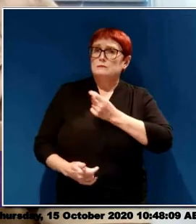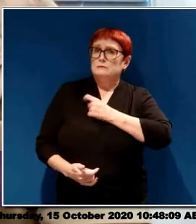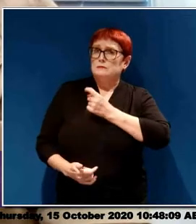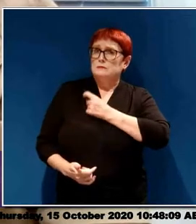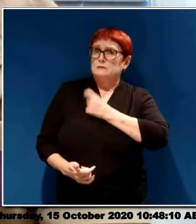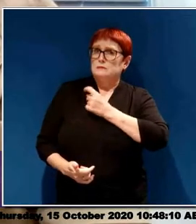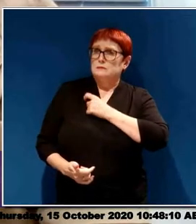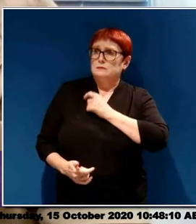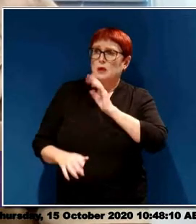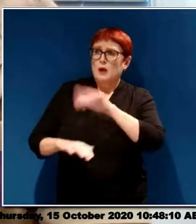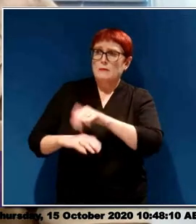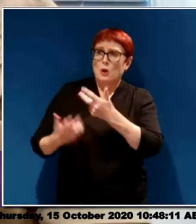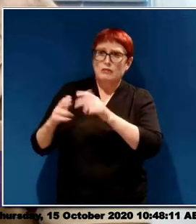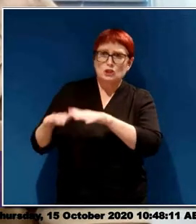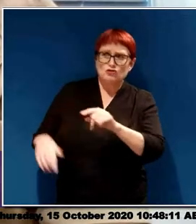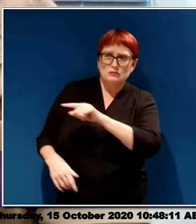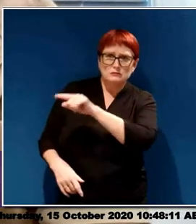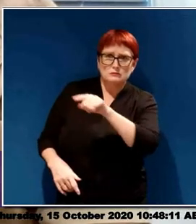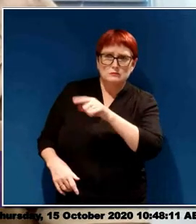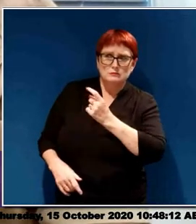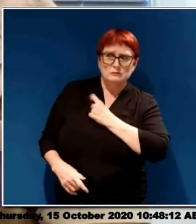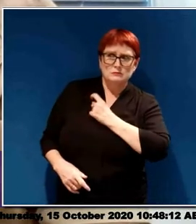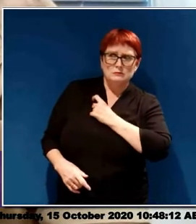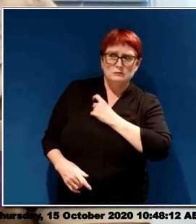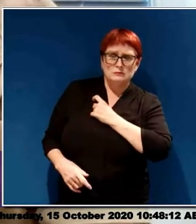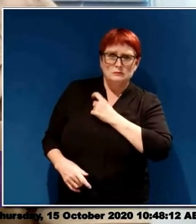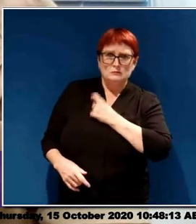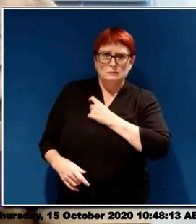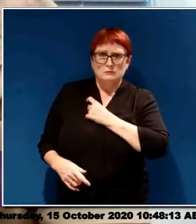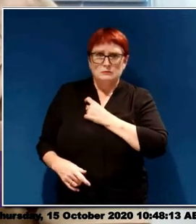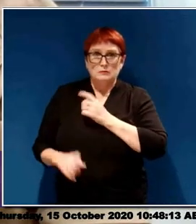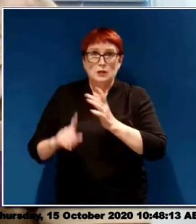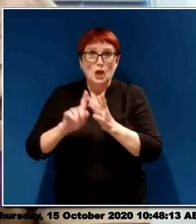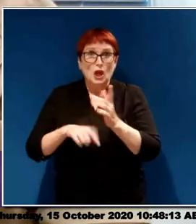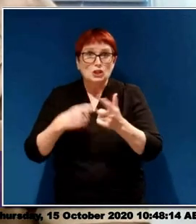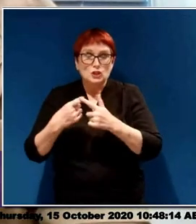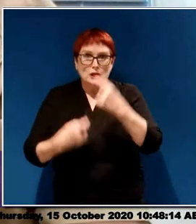He got it into his head that, you know, apart from them thinking